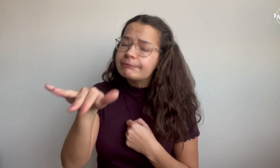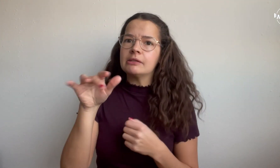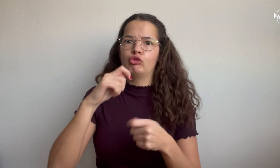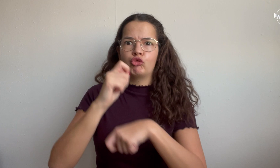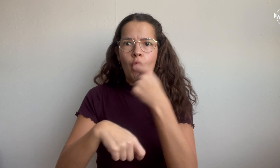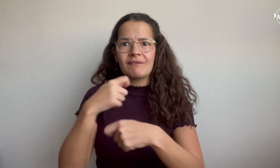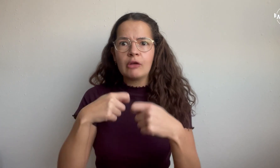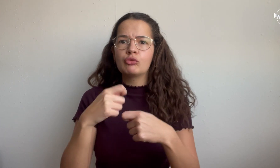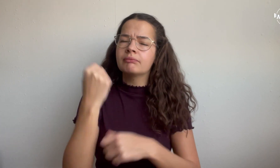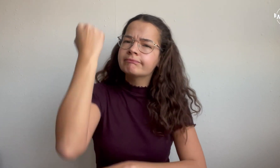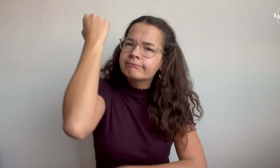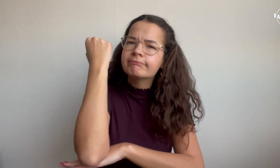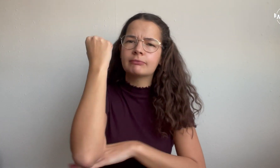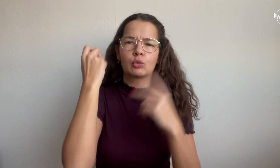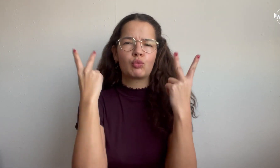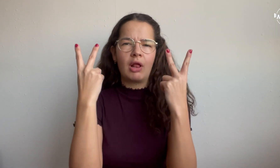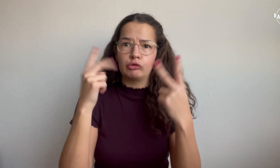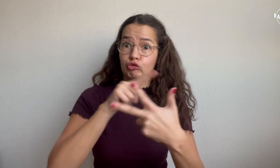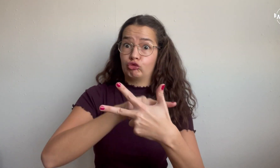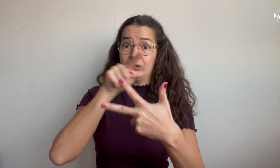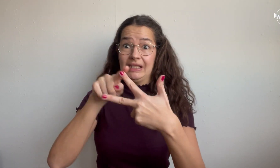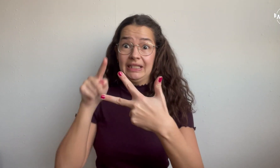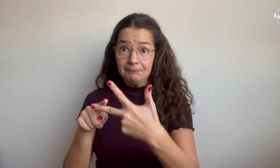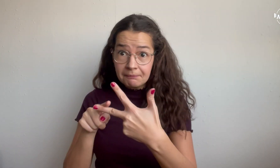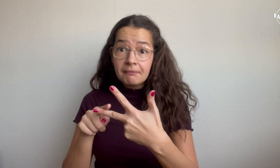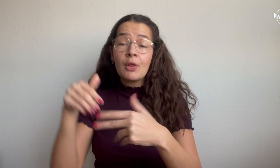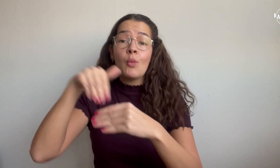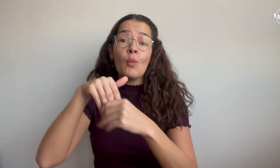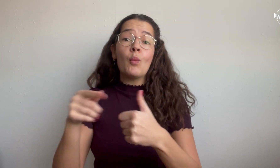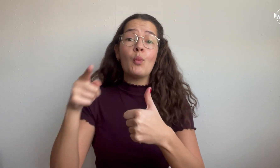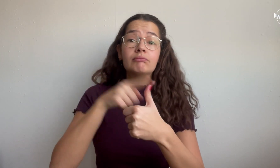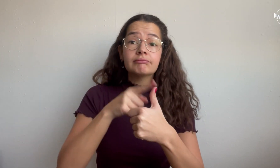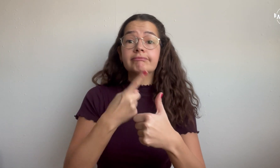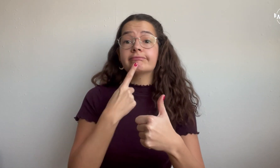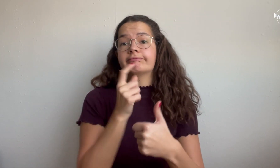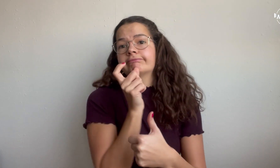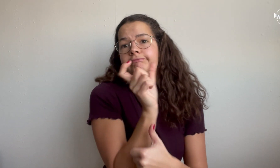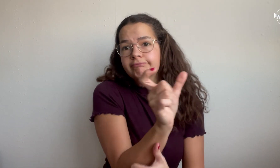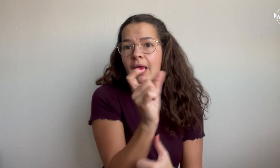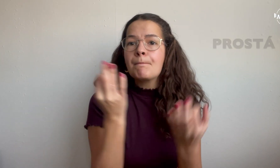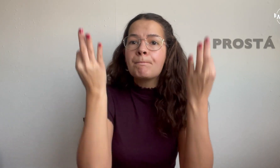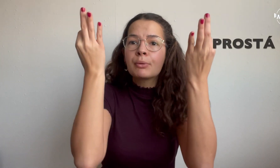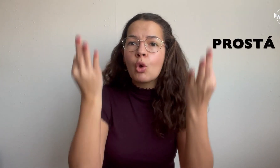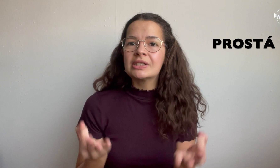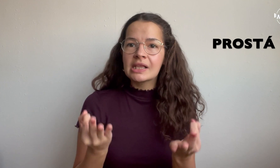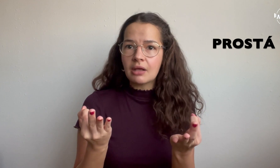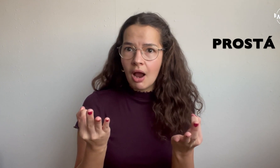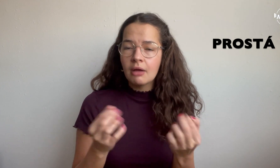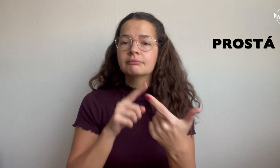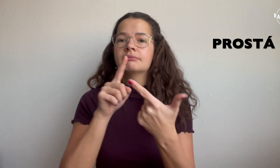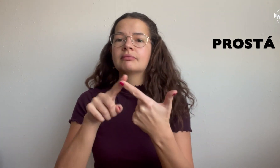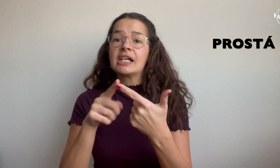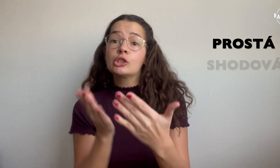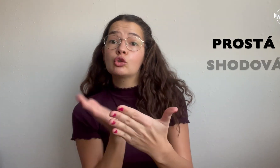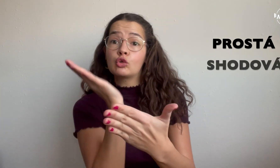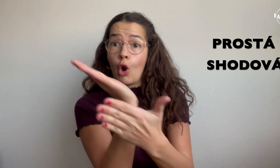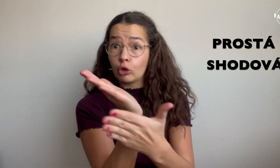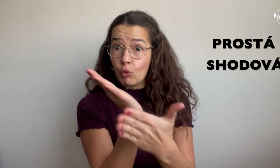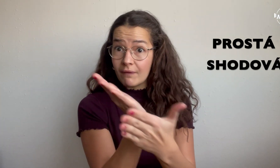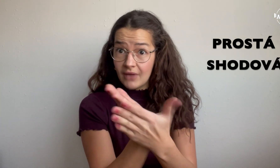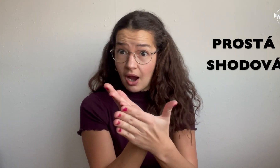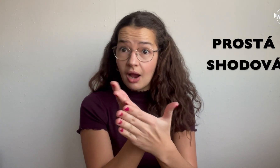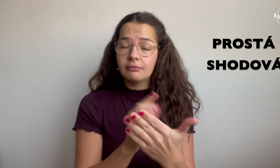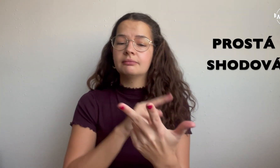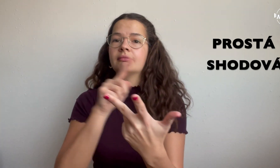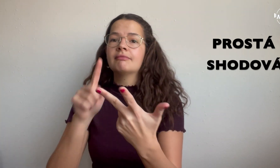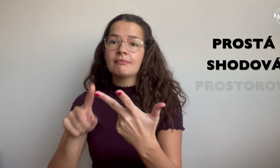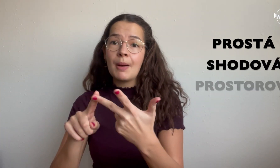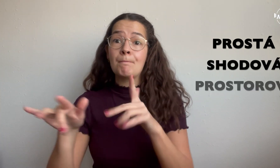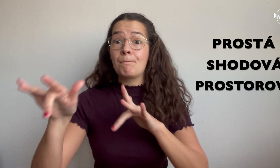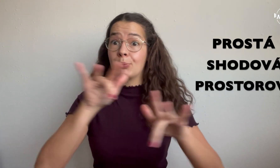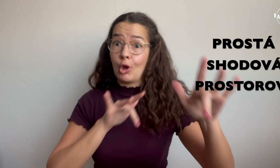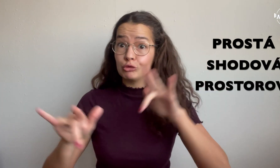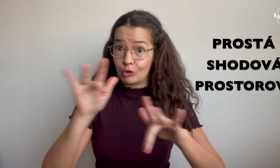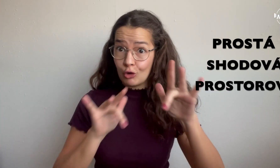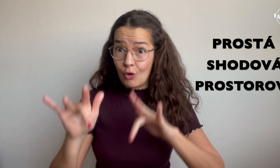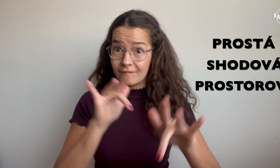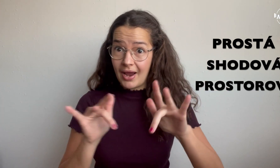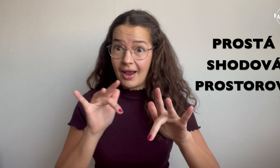In the Czech sign language are three basic types of verbs - simple, concordant and spatial.